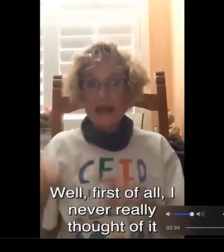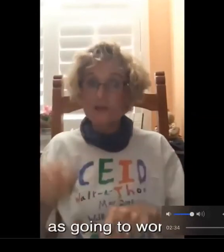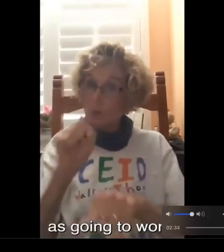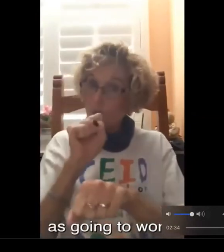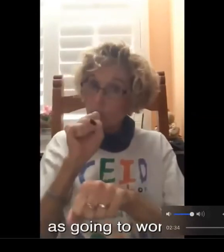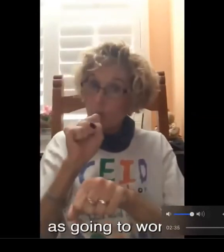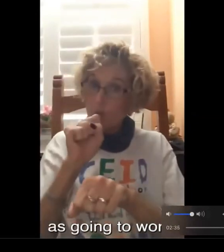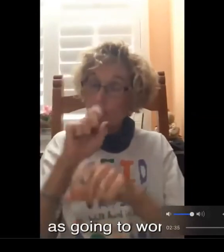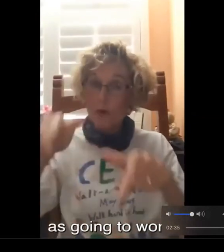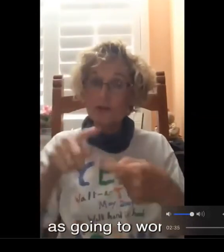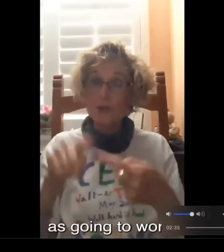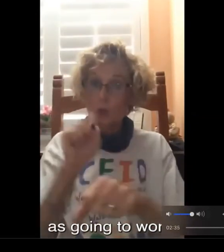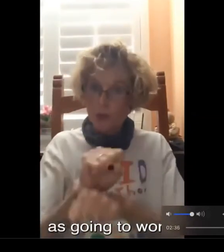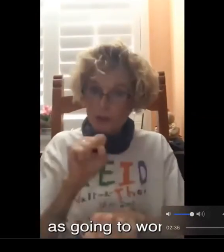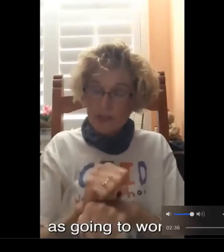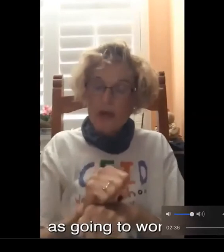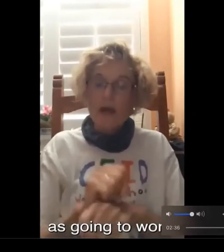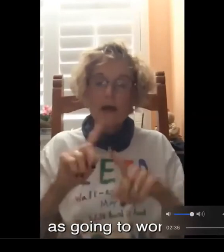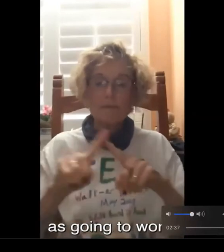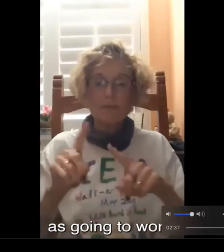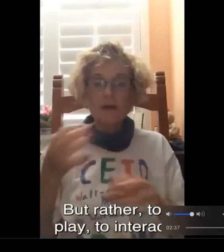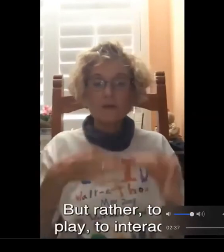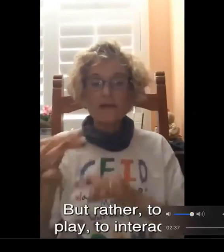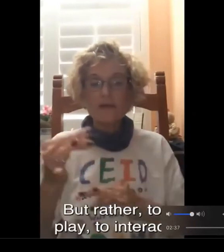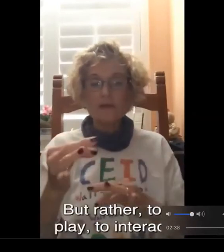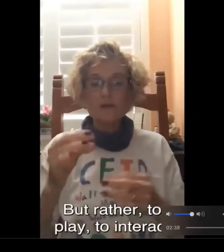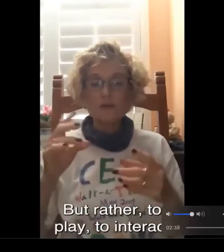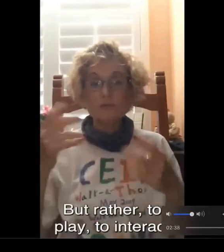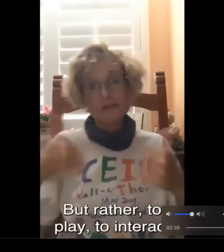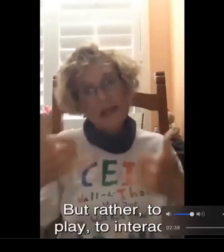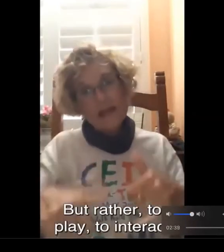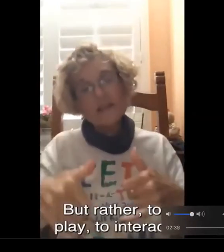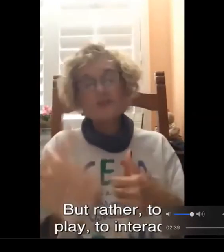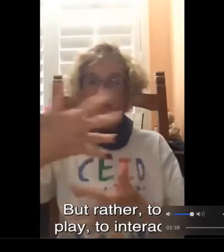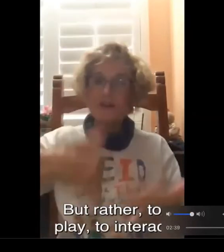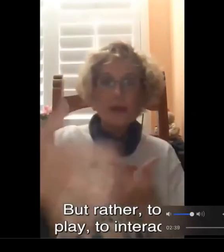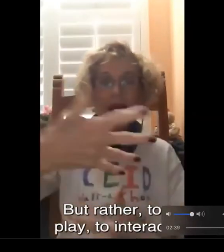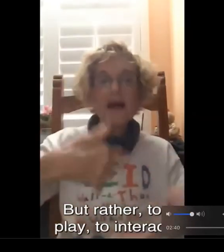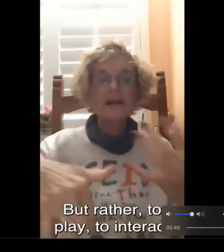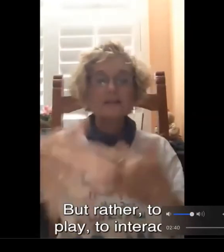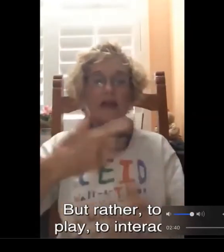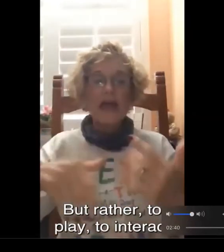as going to work. But rather to play, to interact,